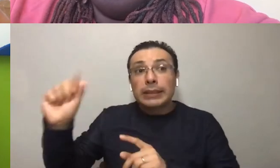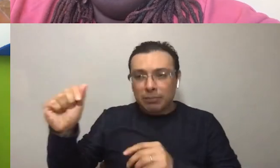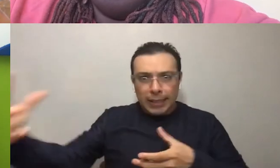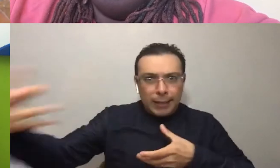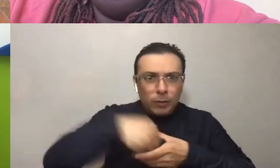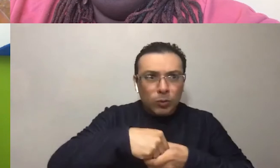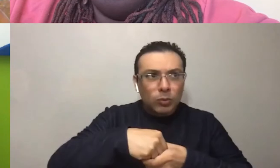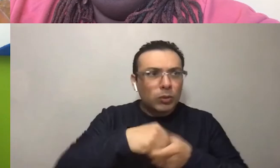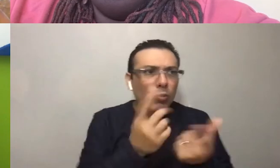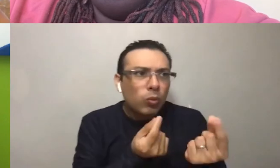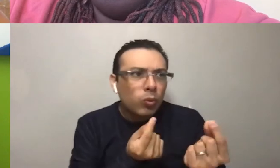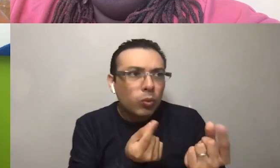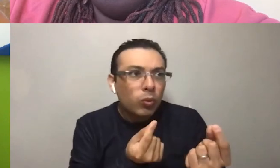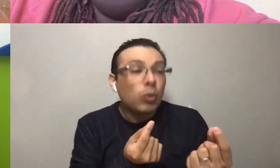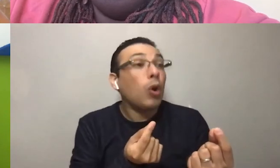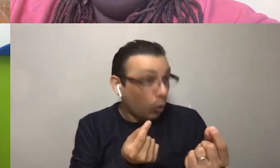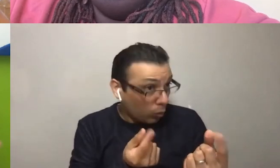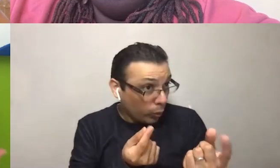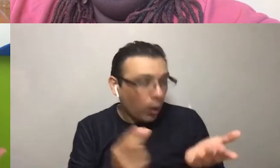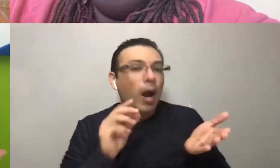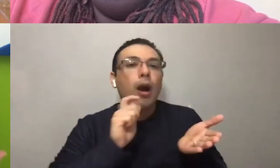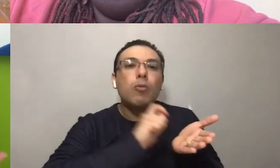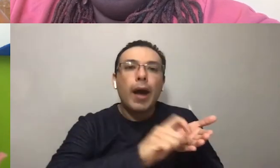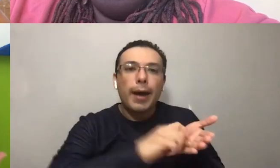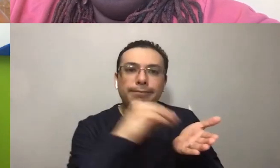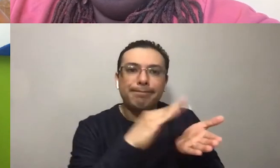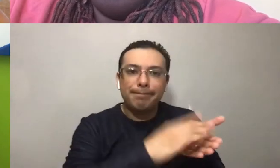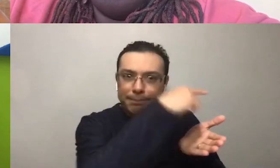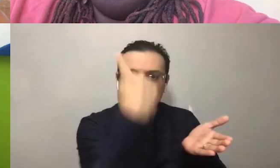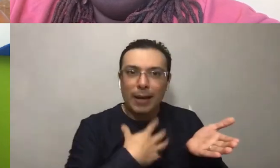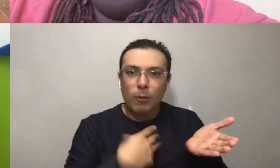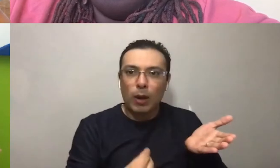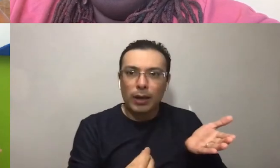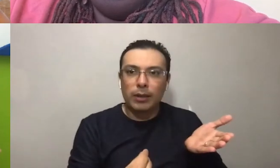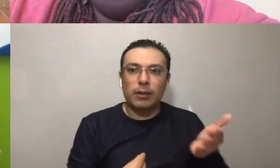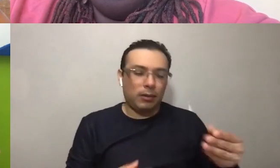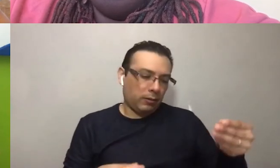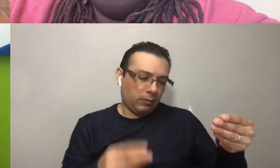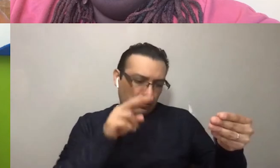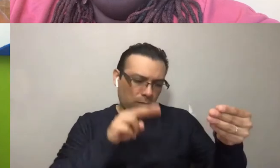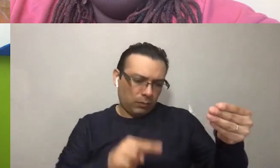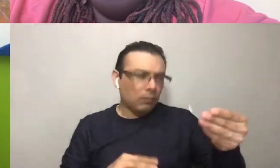And, I think funders can review those processes and say, “We don’t see representation here from the disability community.”